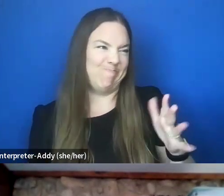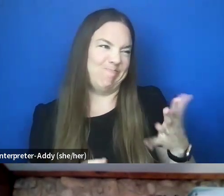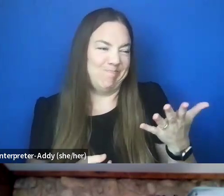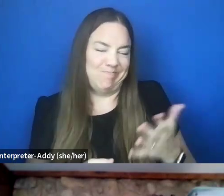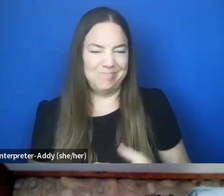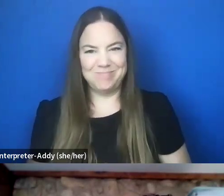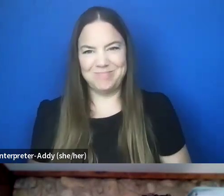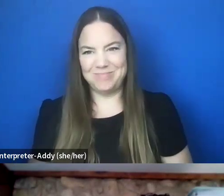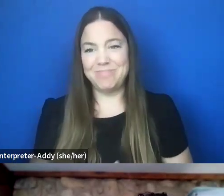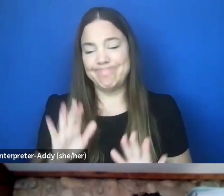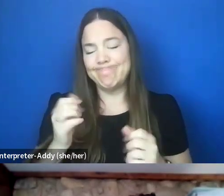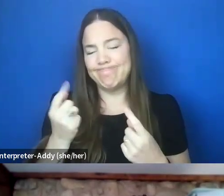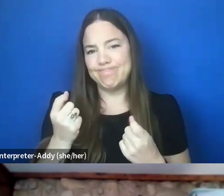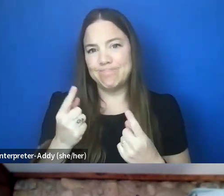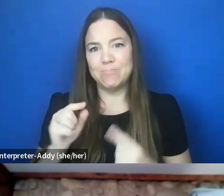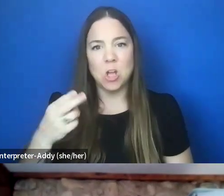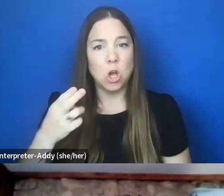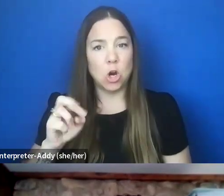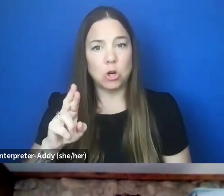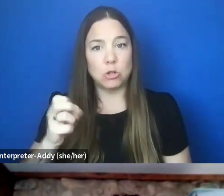Don Dew: I can understand that, Herschel, how are you doing? Been a while.